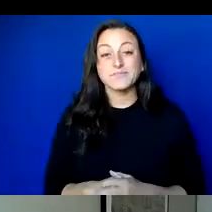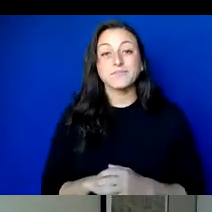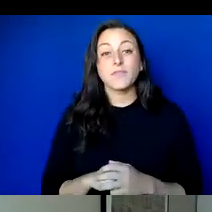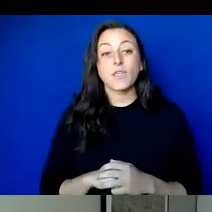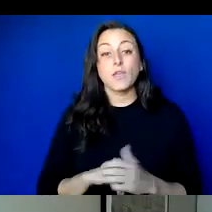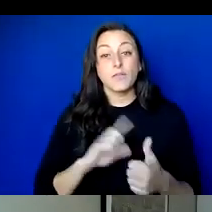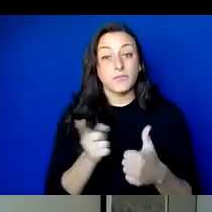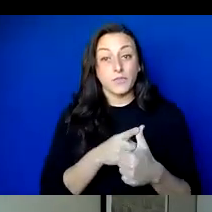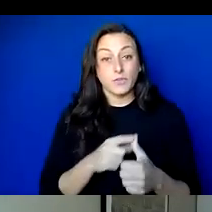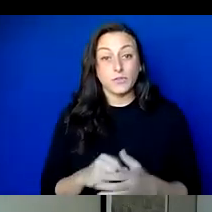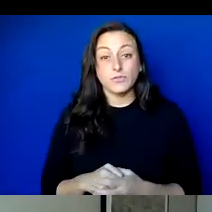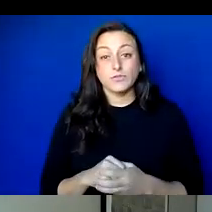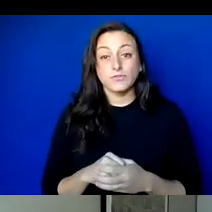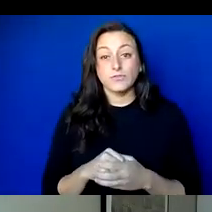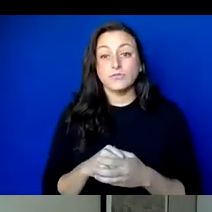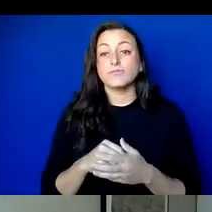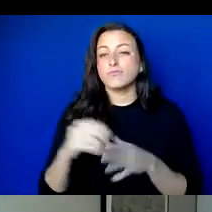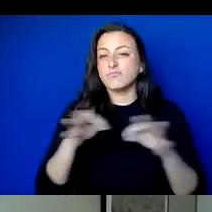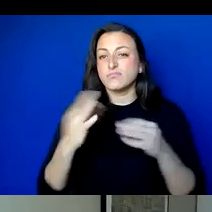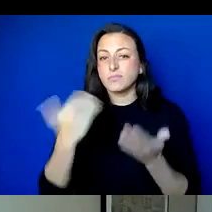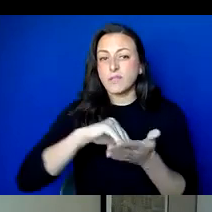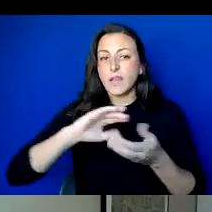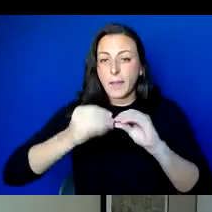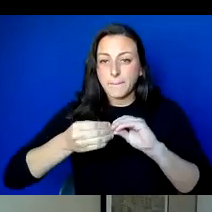off with a recap of the numbers and where we are in the state right now: